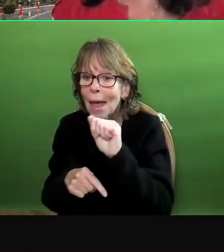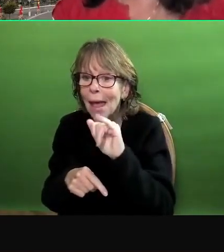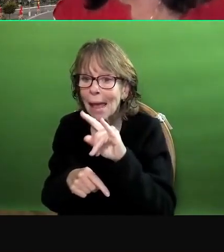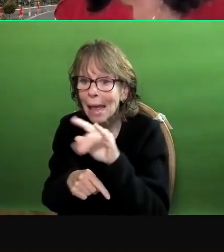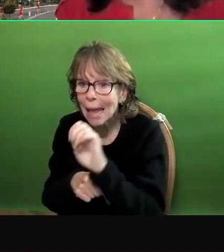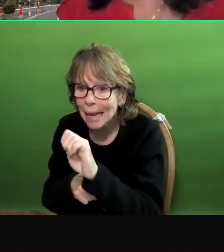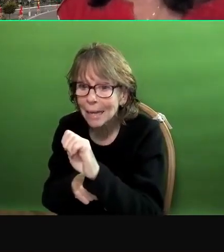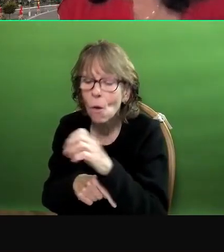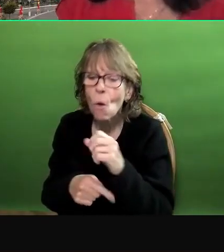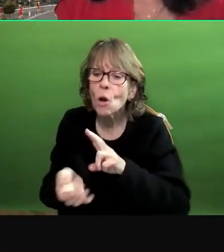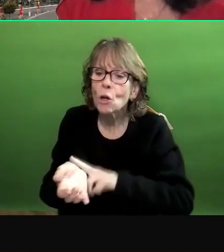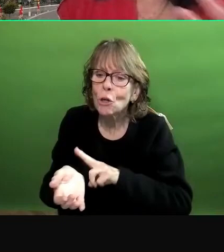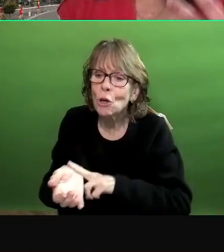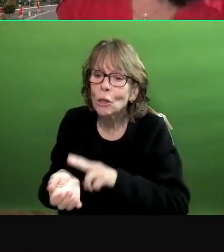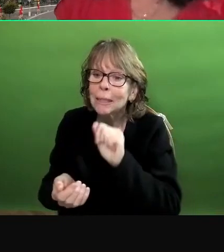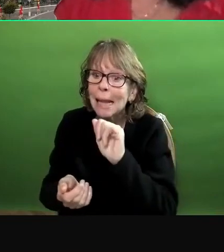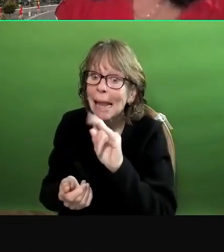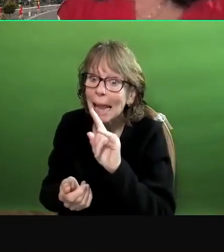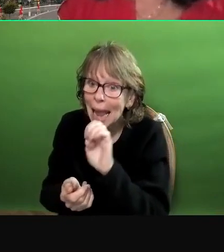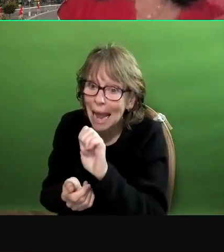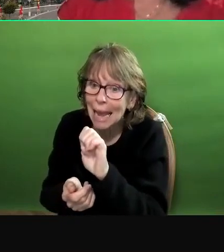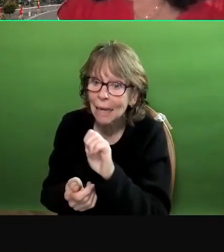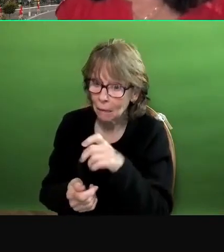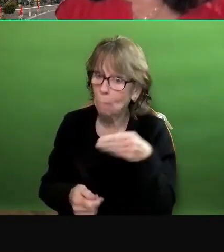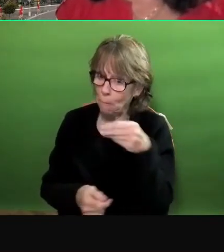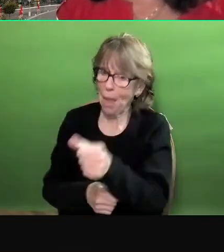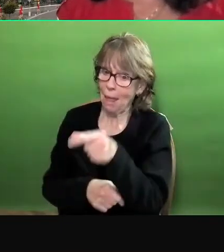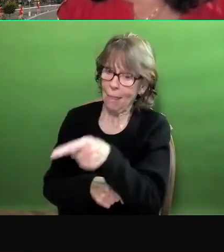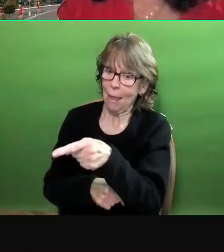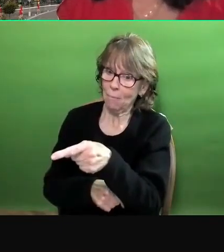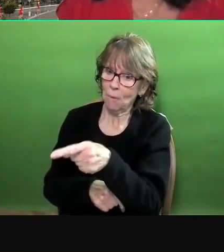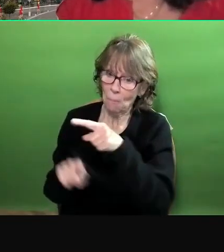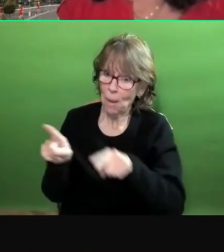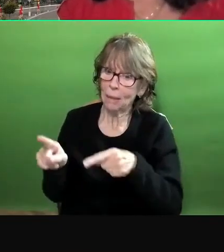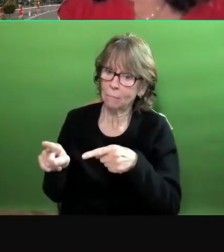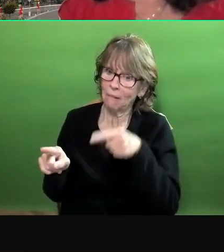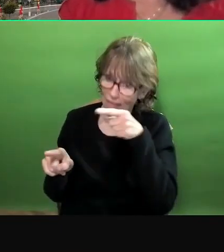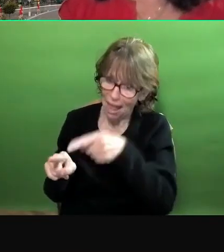home to help out. They would then have to learn how to manage this new technology.